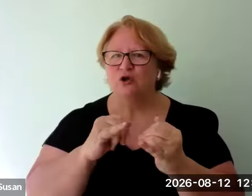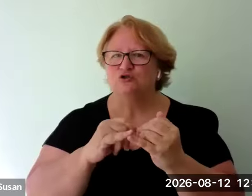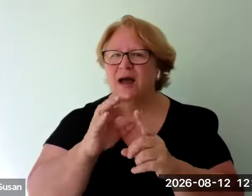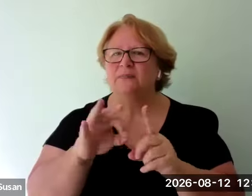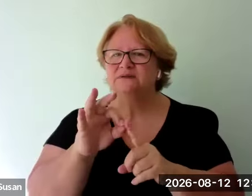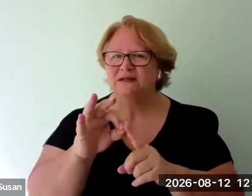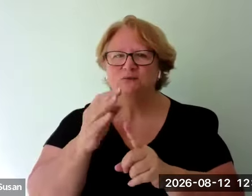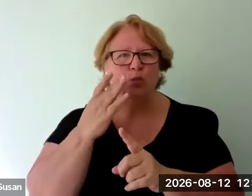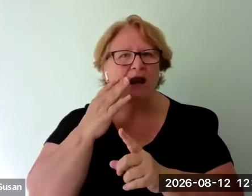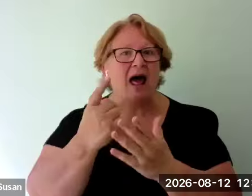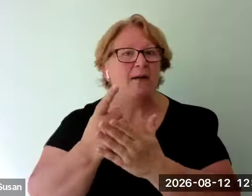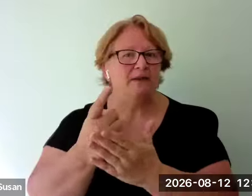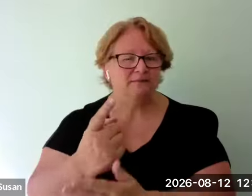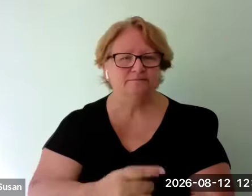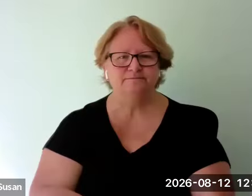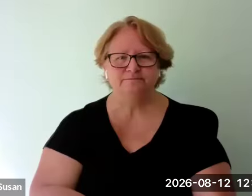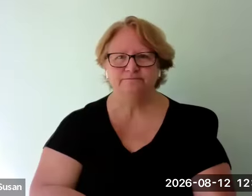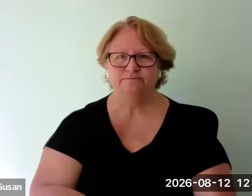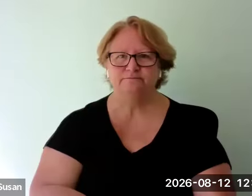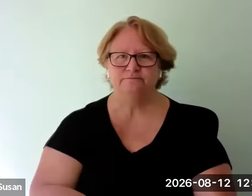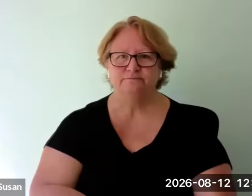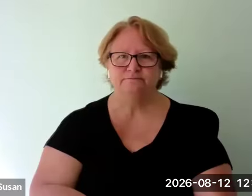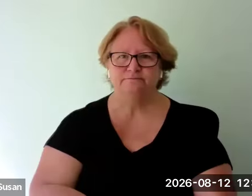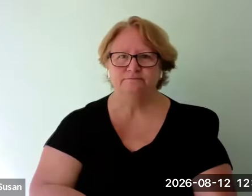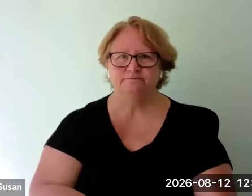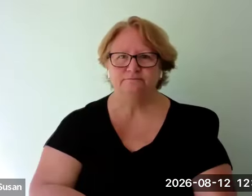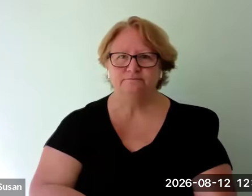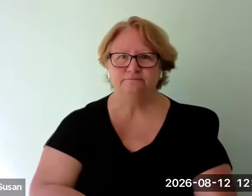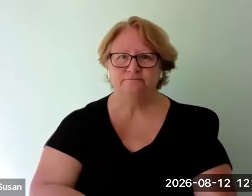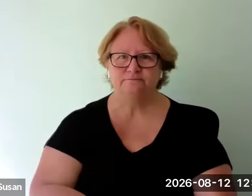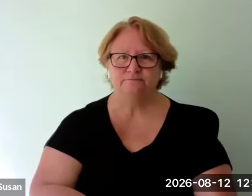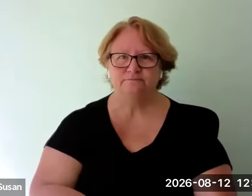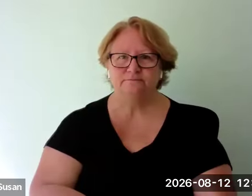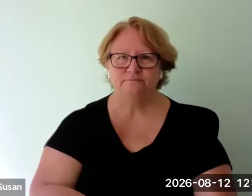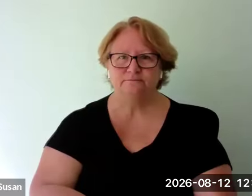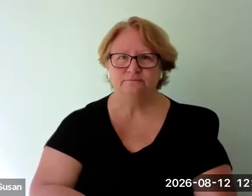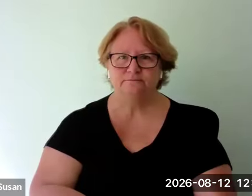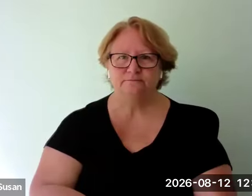also be letting people know through the email Fellowship